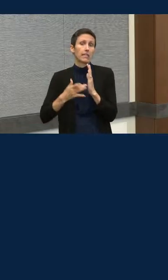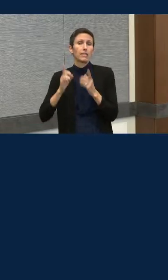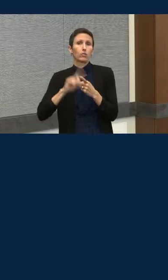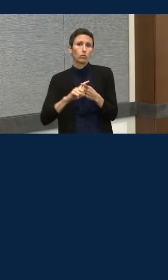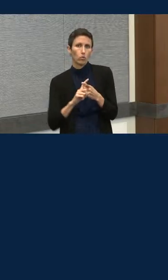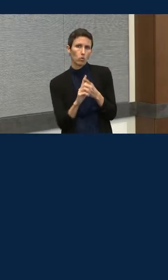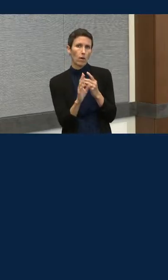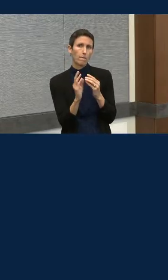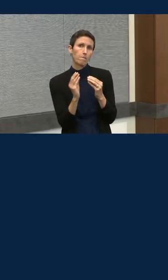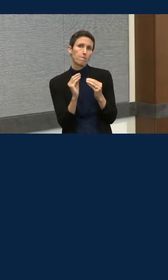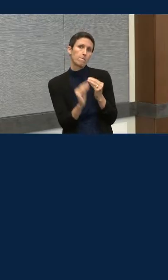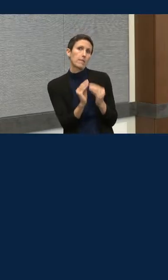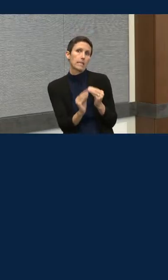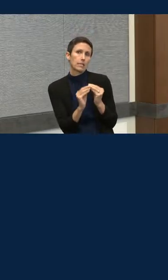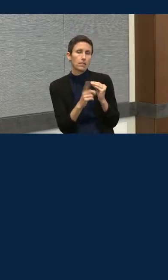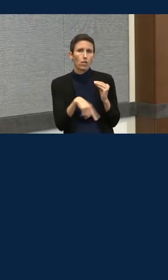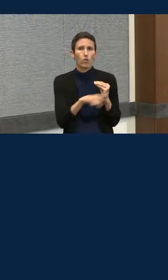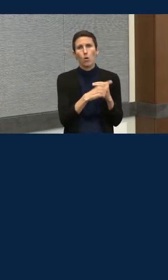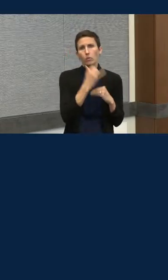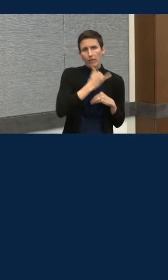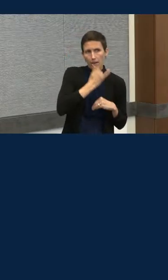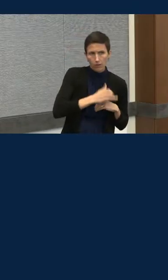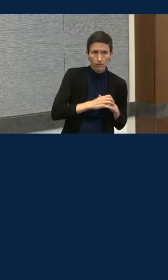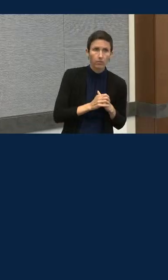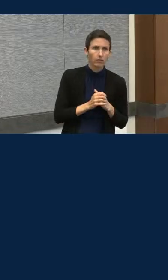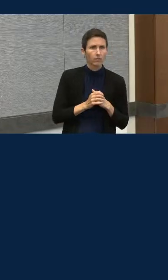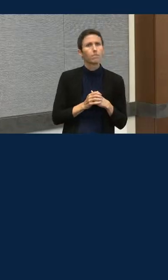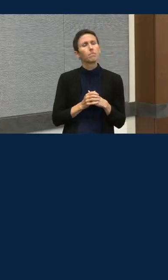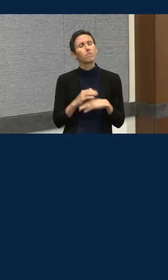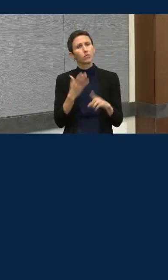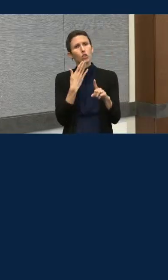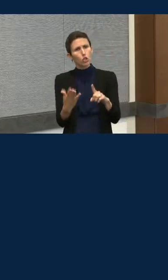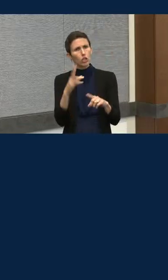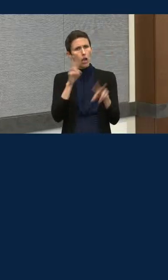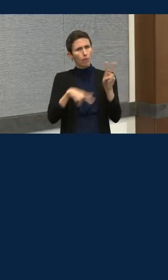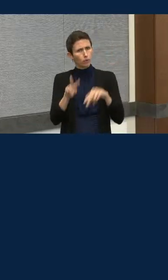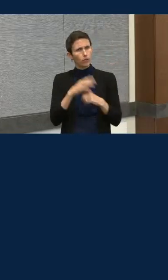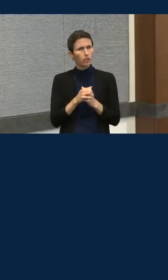imperfections of the scanner so